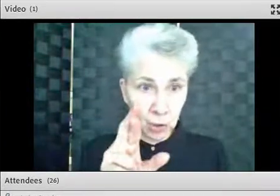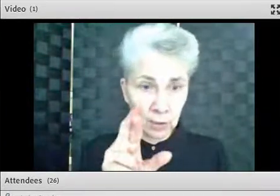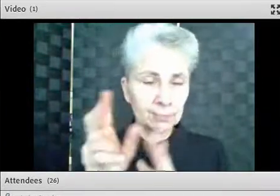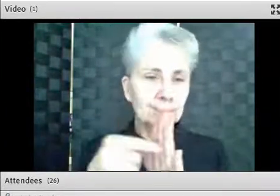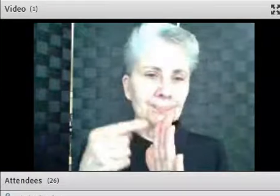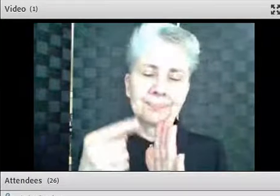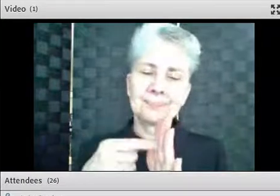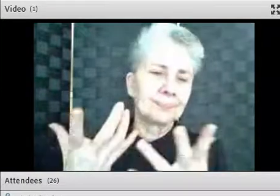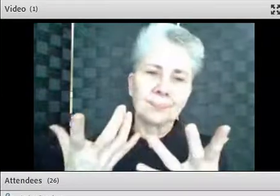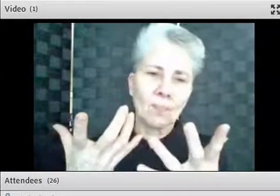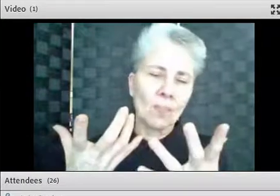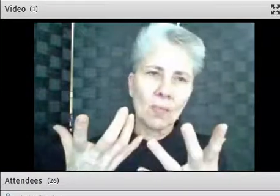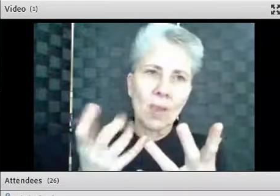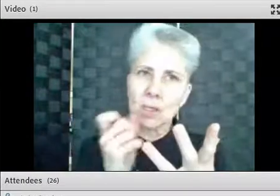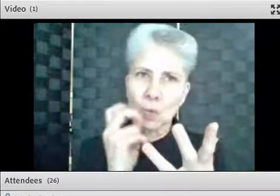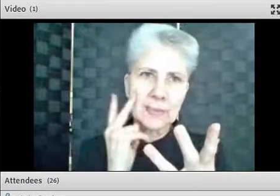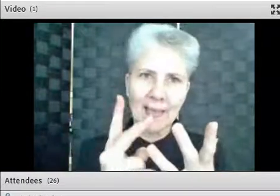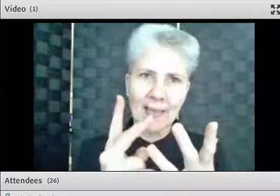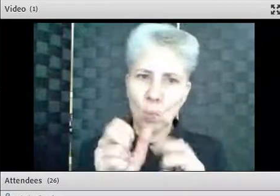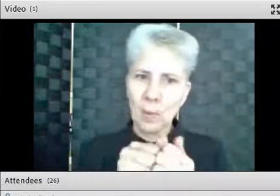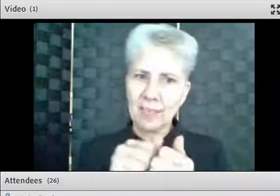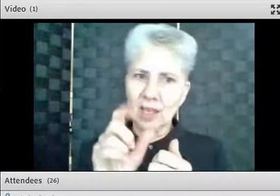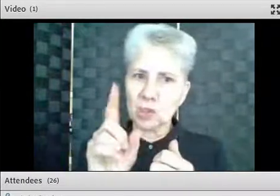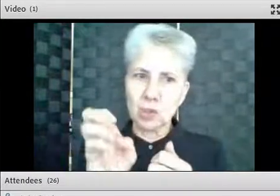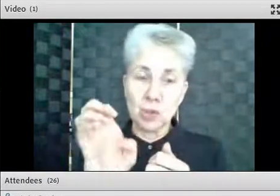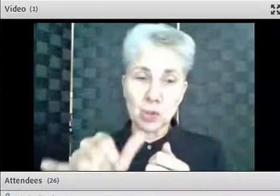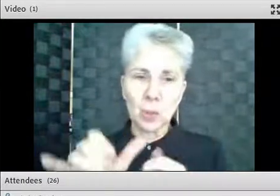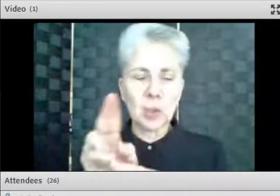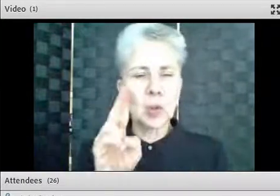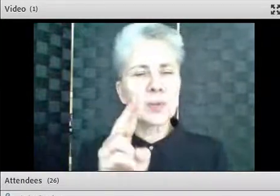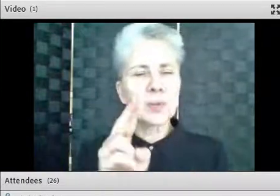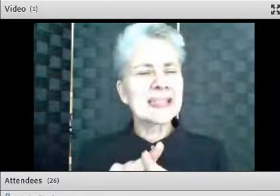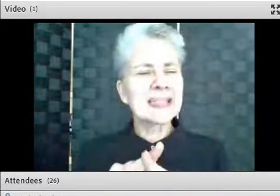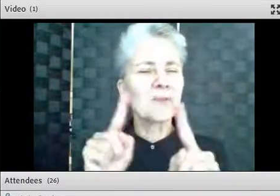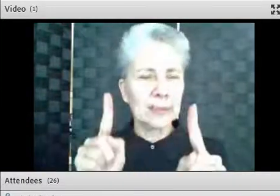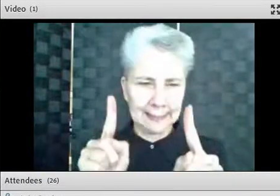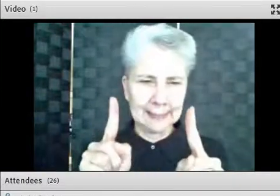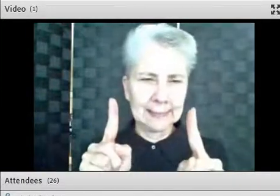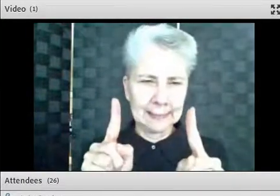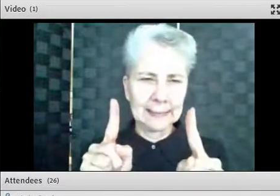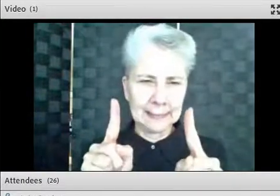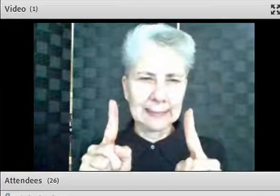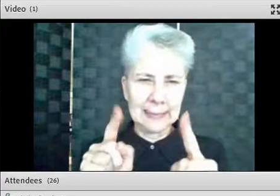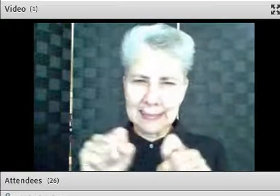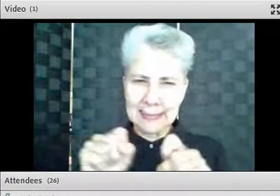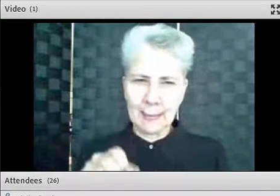because sometimes you don't see that, it uses actually a different Cuttering system.